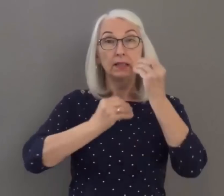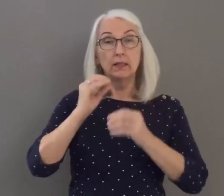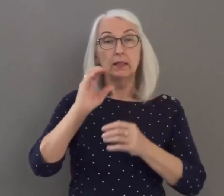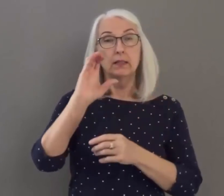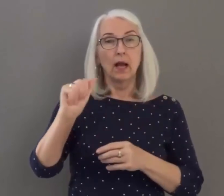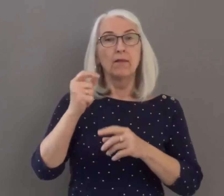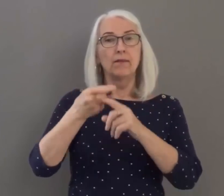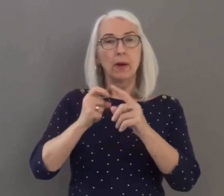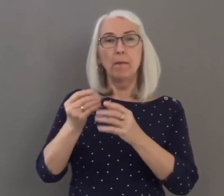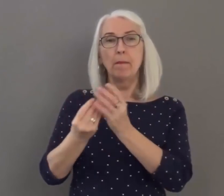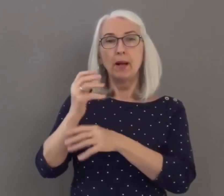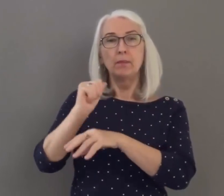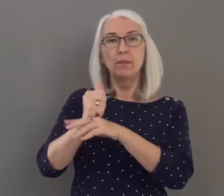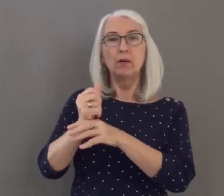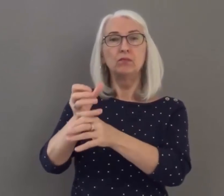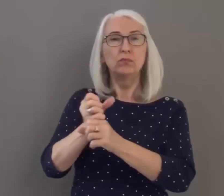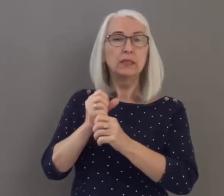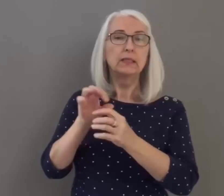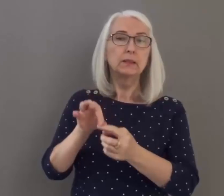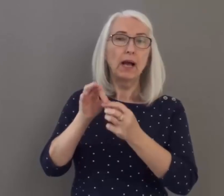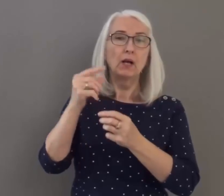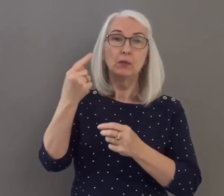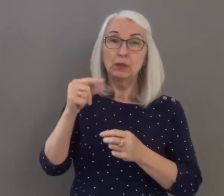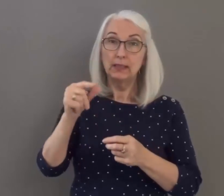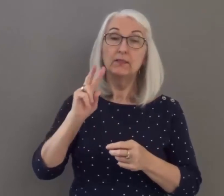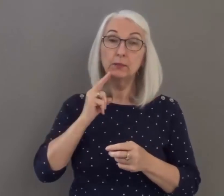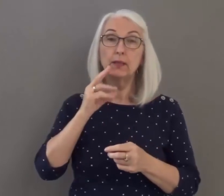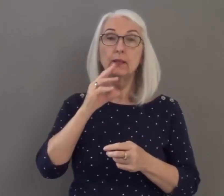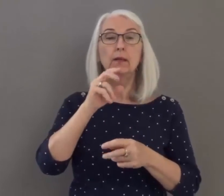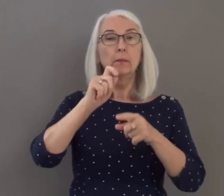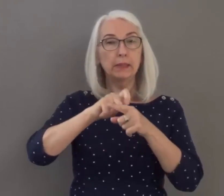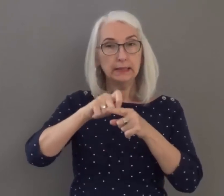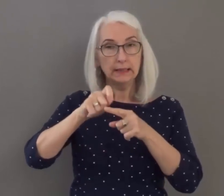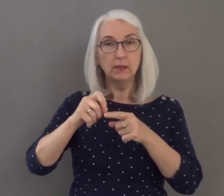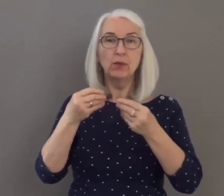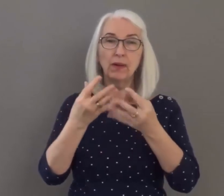Consuming calcium from plant-based sources, especially green vegetables and beans,